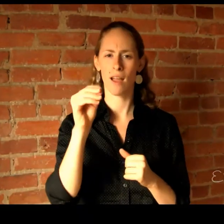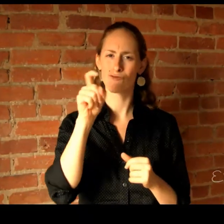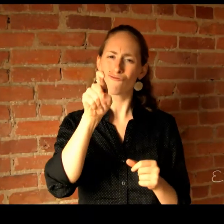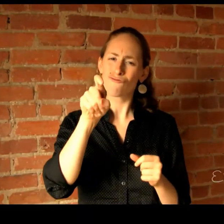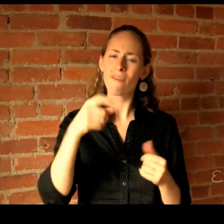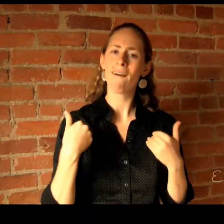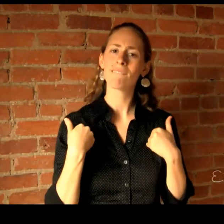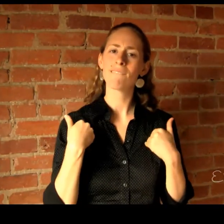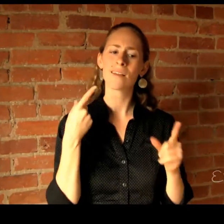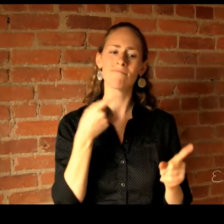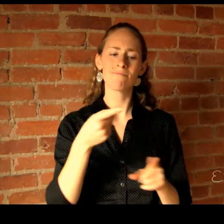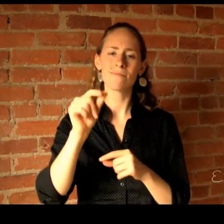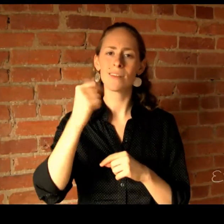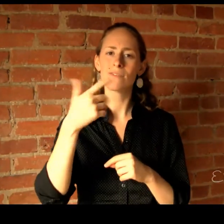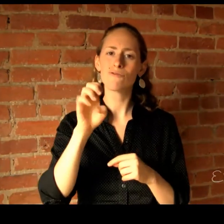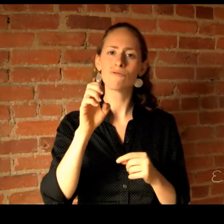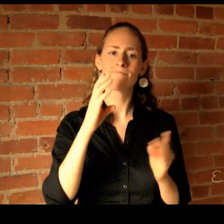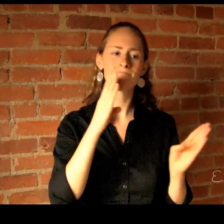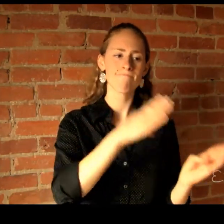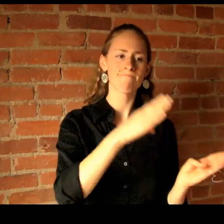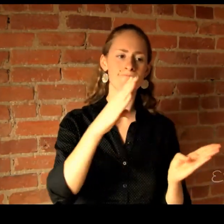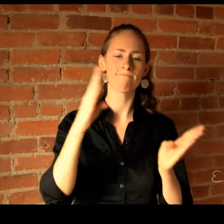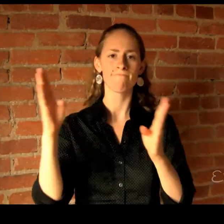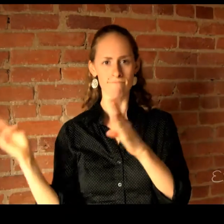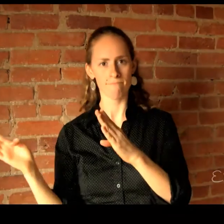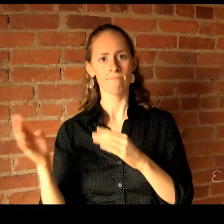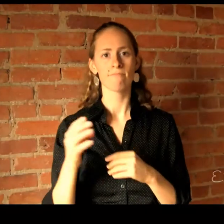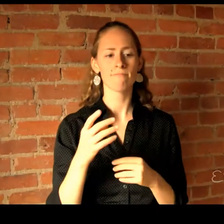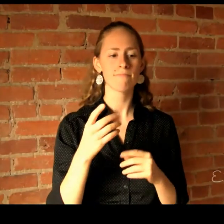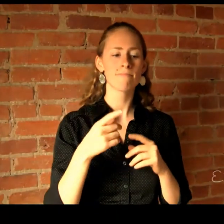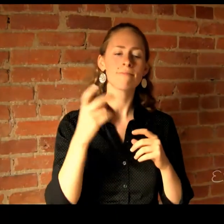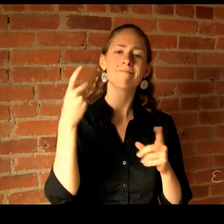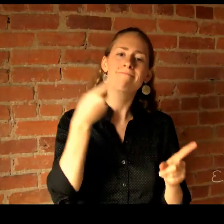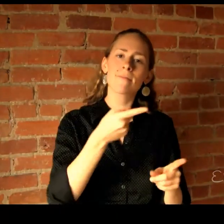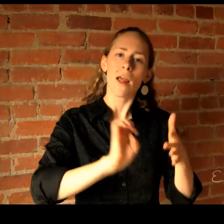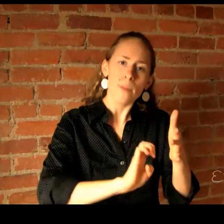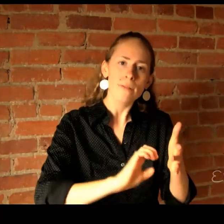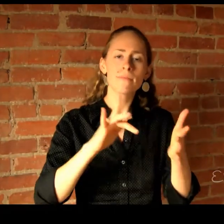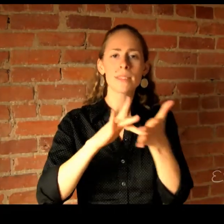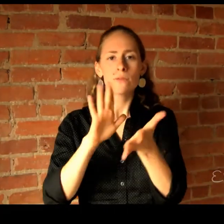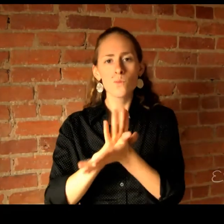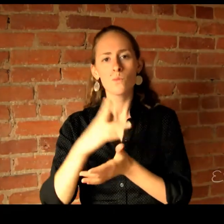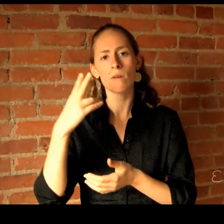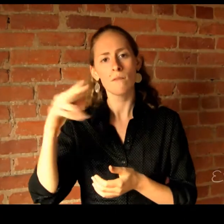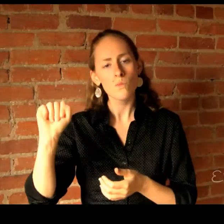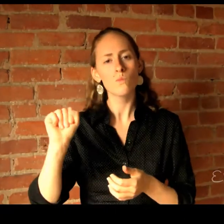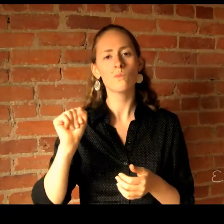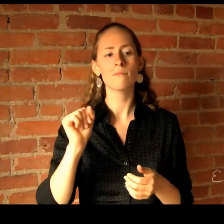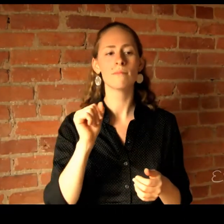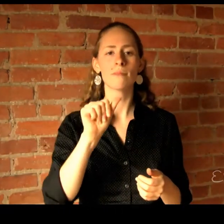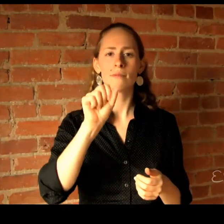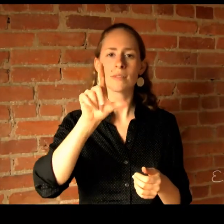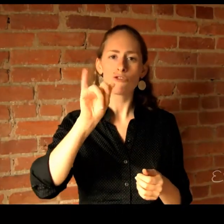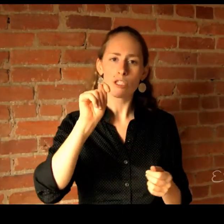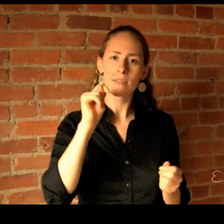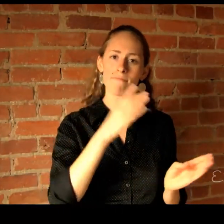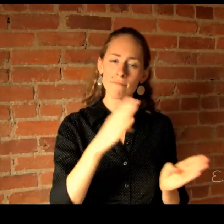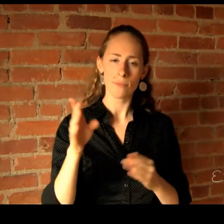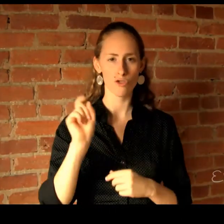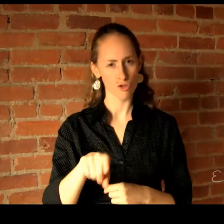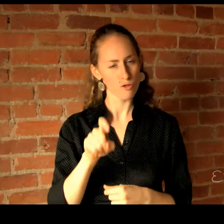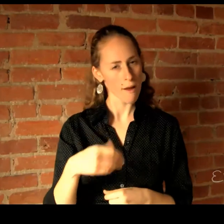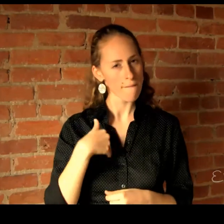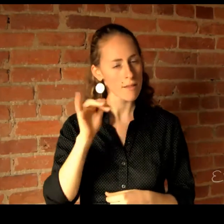persons. We should already have an established genres for elementary, middle and high school students.